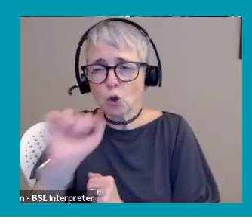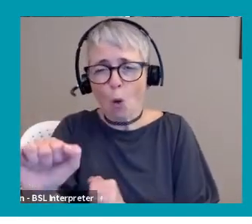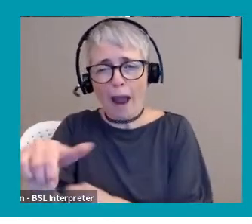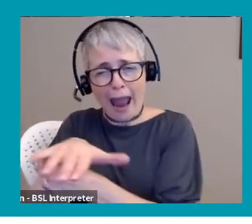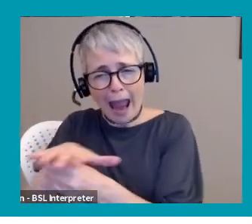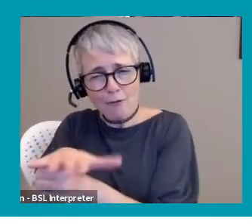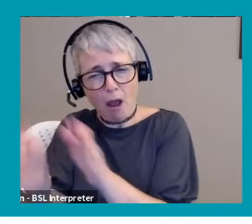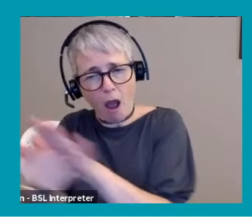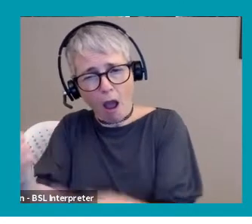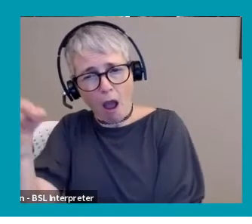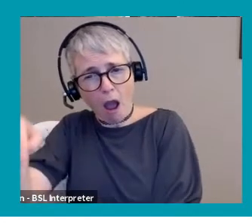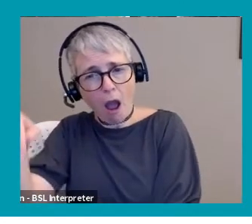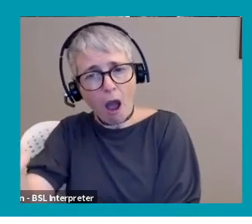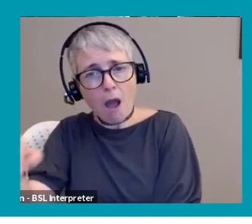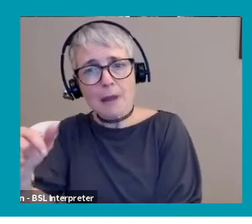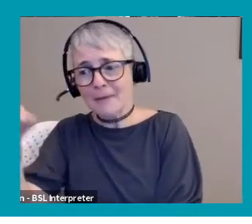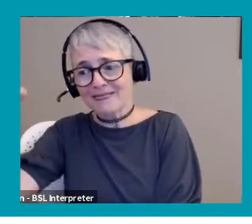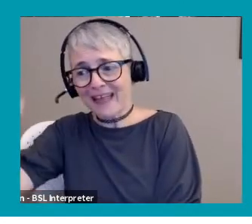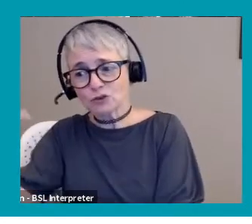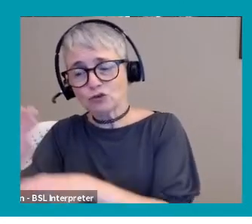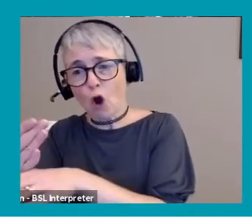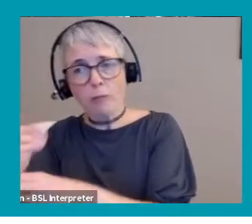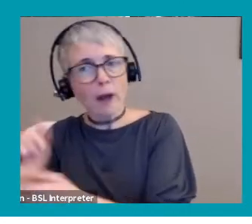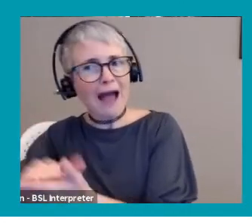of those jobs may not be advertised on the generalist sites.